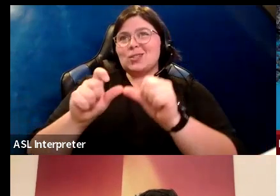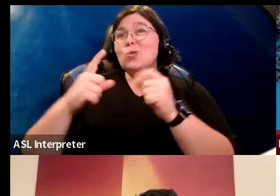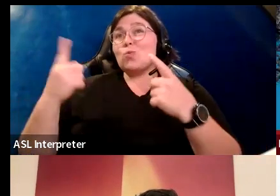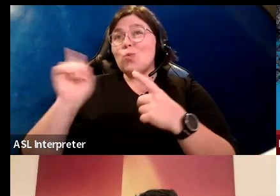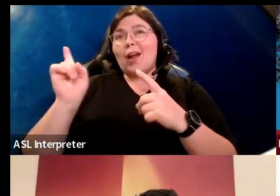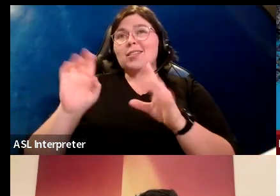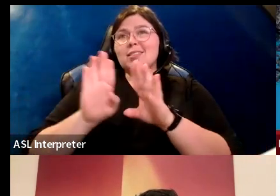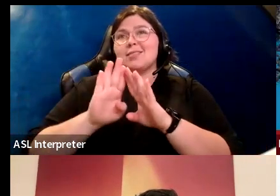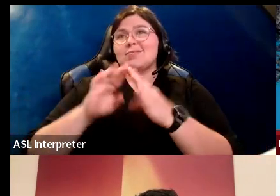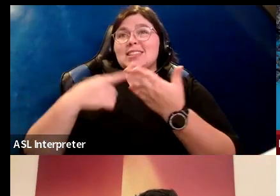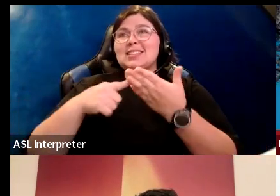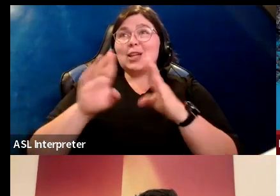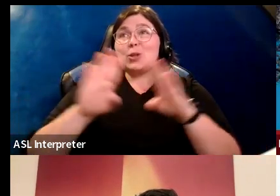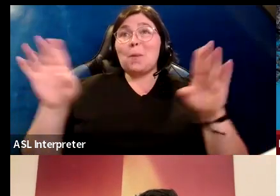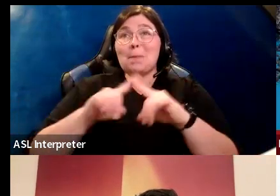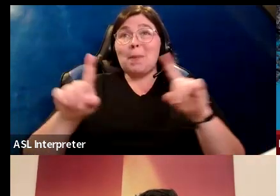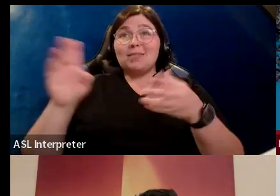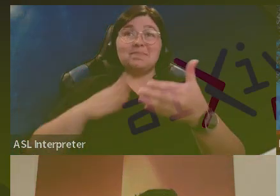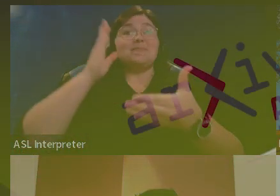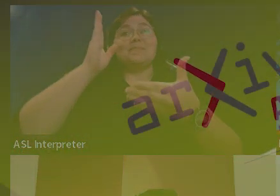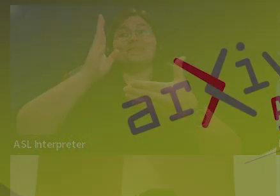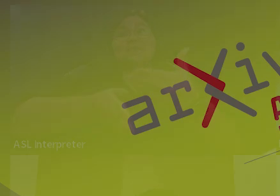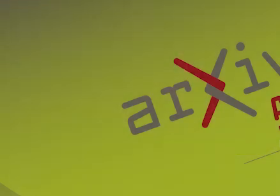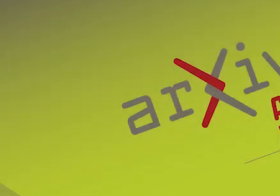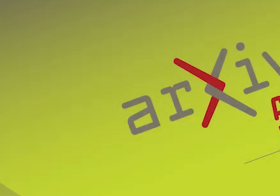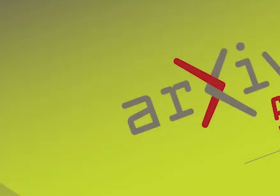But let's call it officially ended.